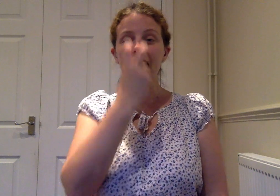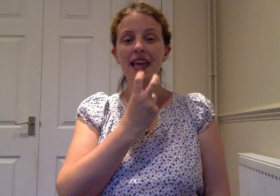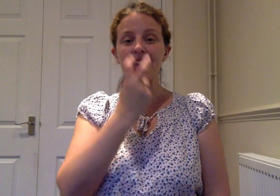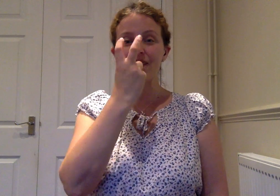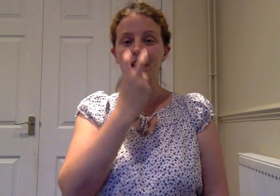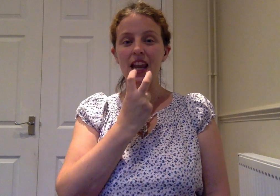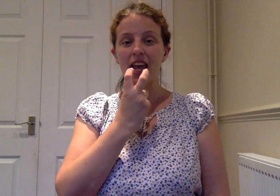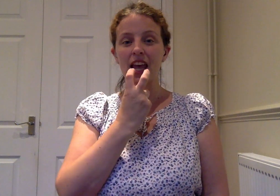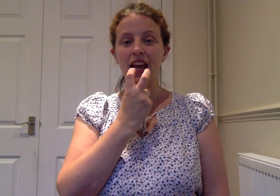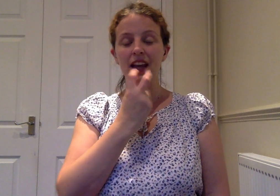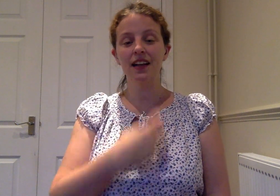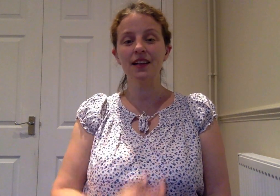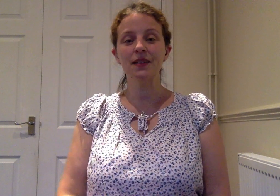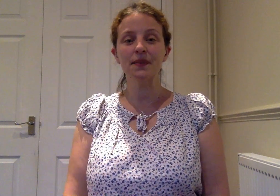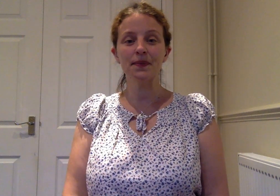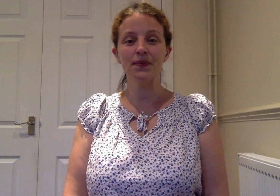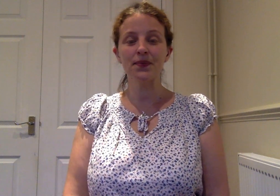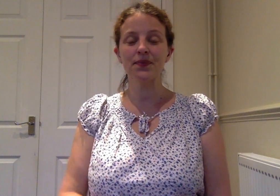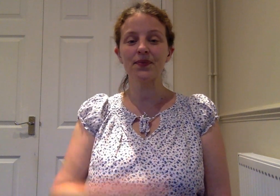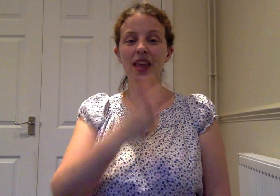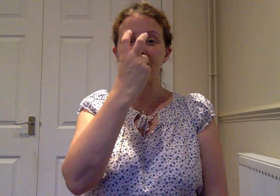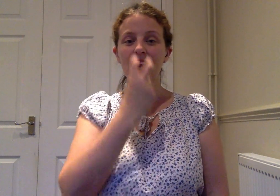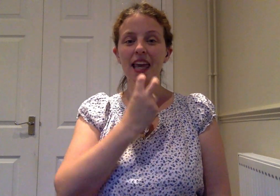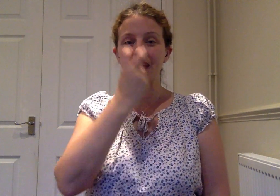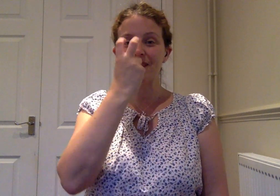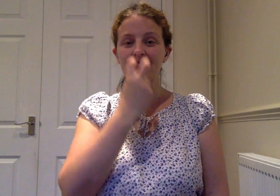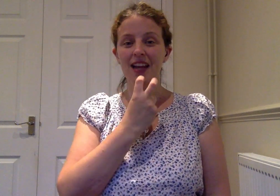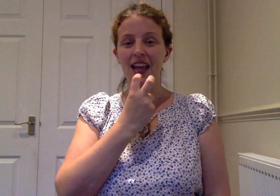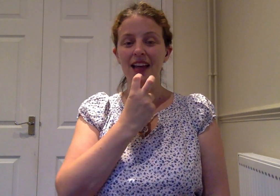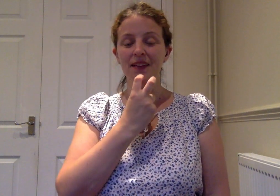Evening